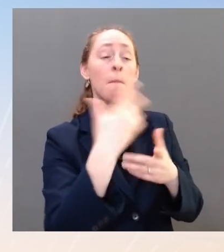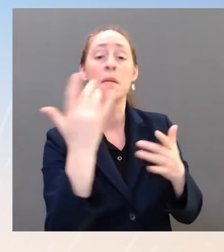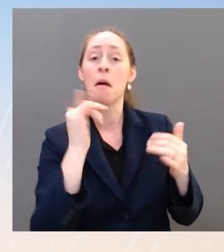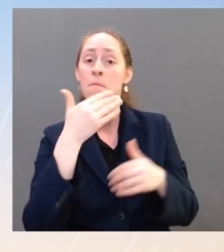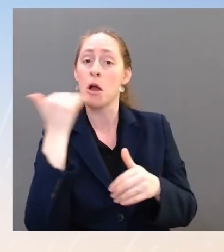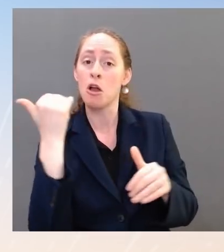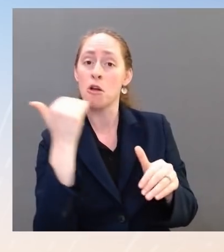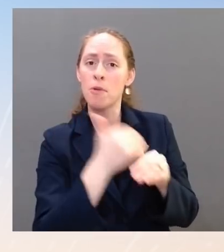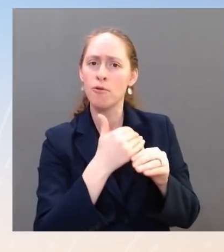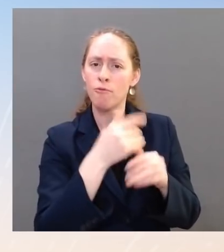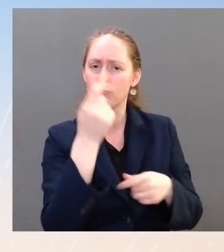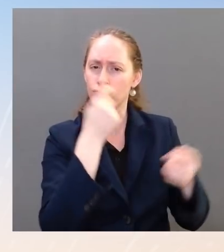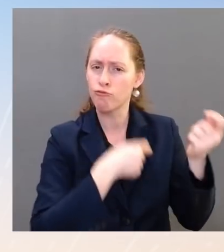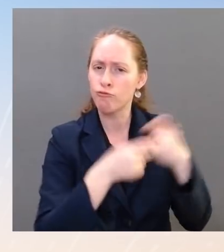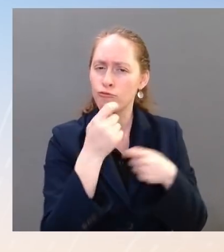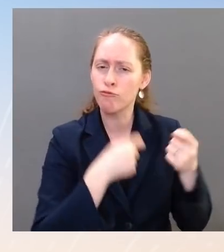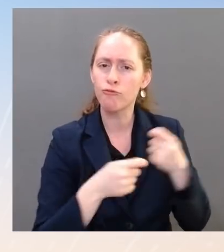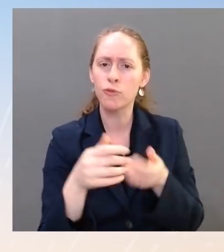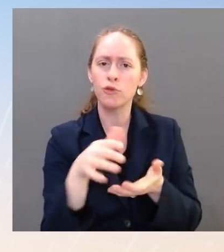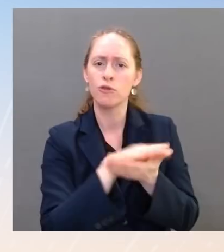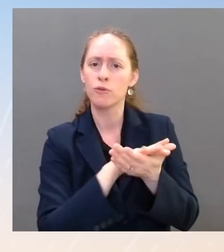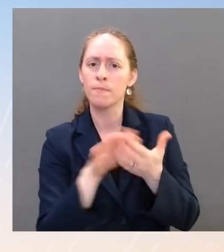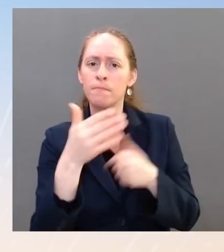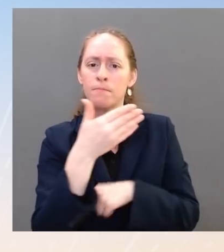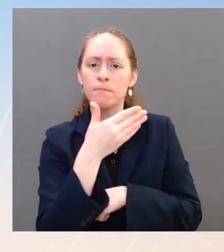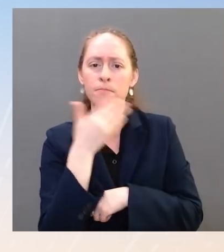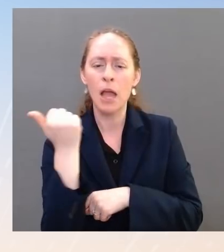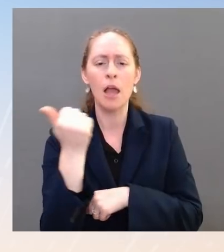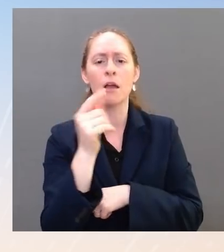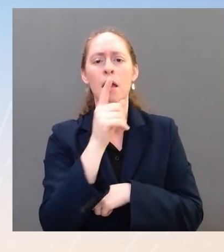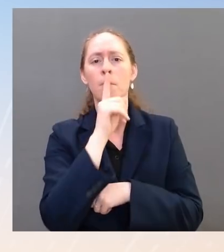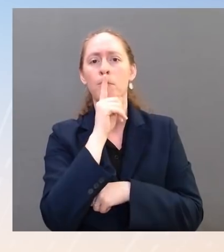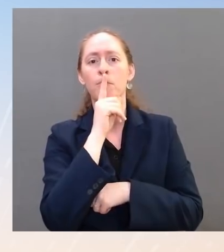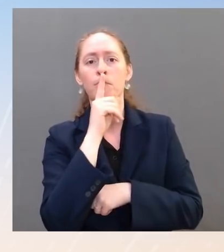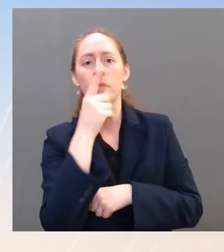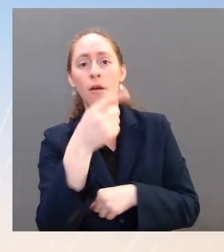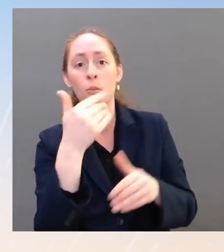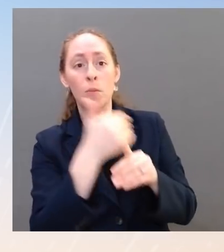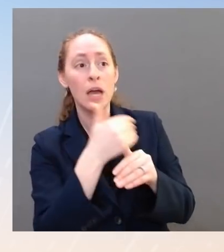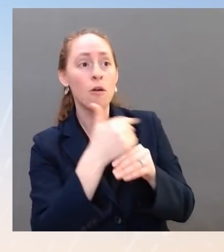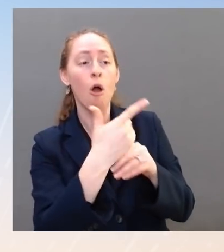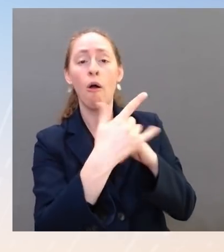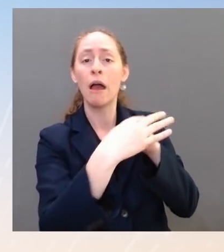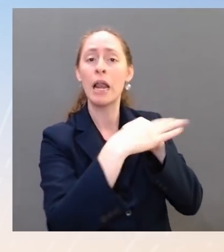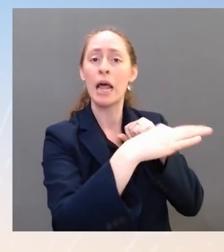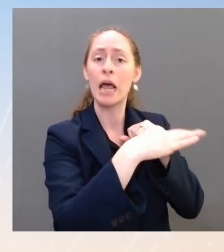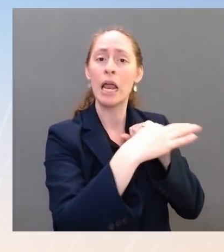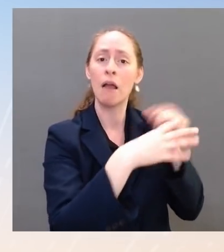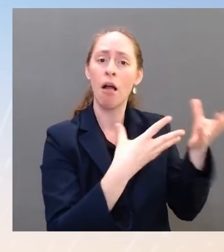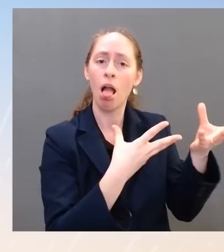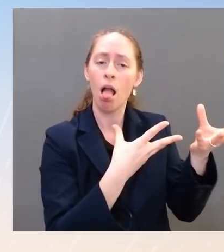and people are not spending on spending money on fuel that is going out leaky windows, leaky doors,